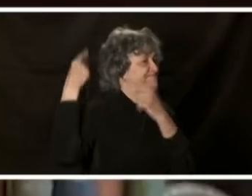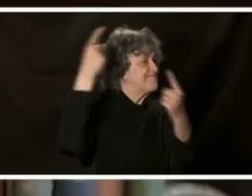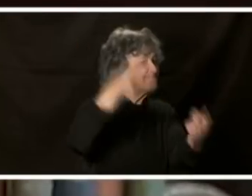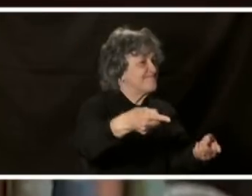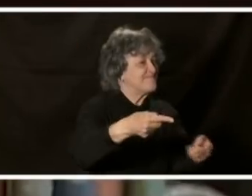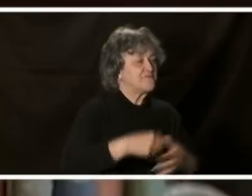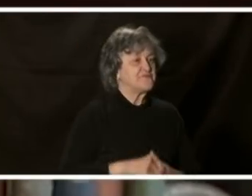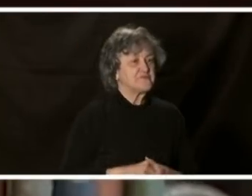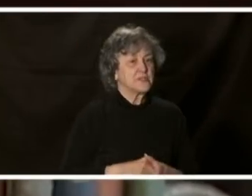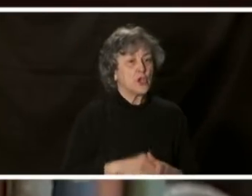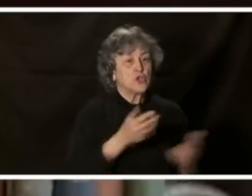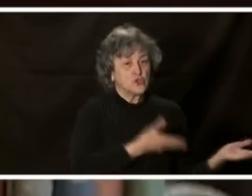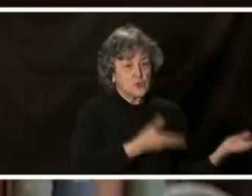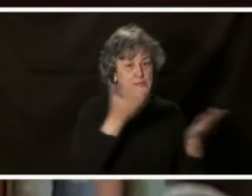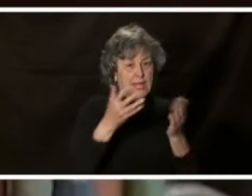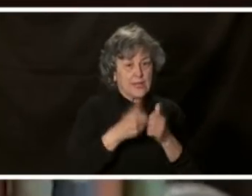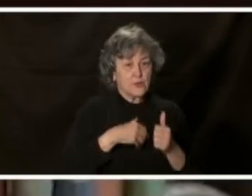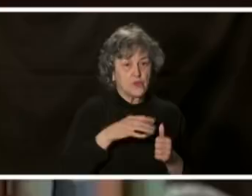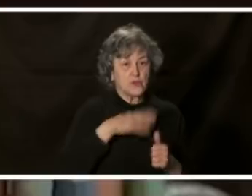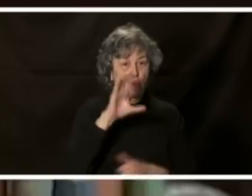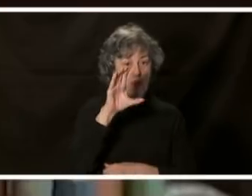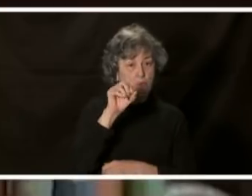YOU TAKE WITH YOU CORE VALUES.